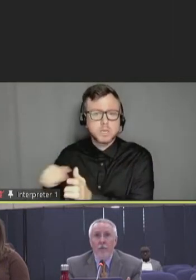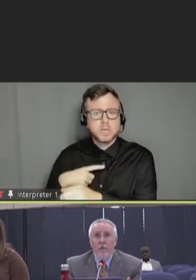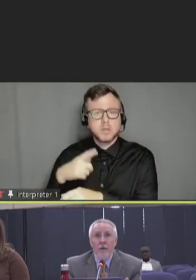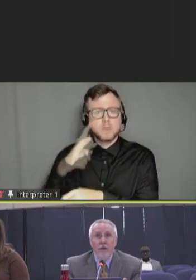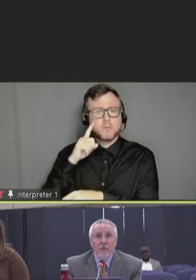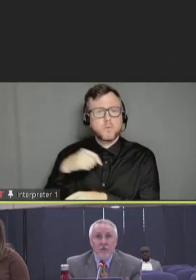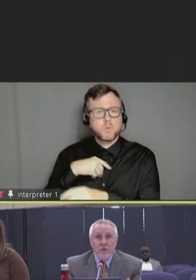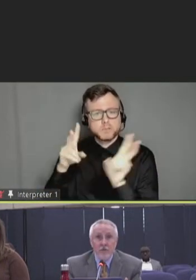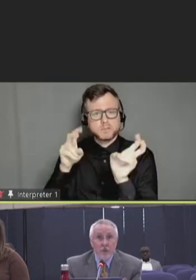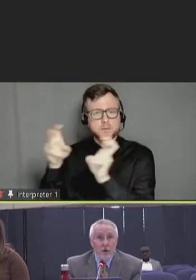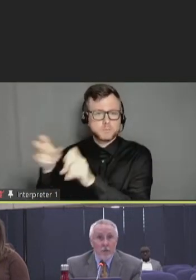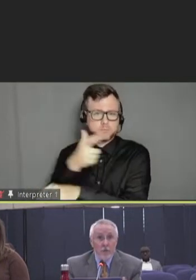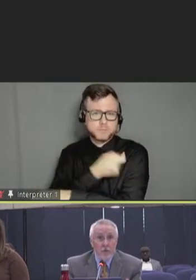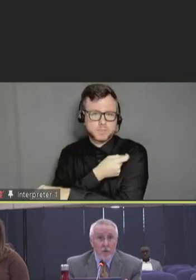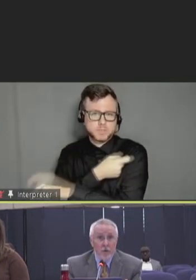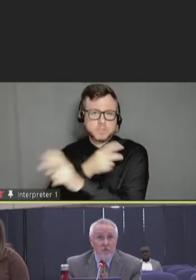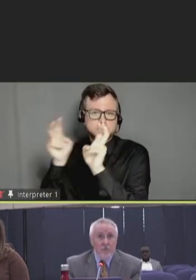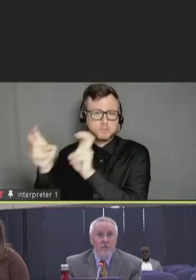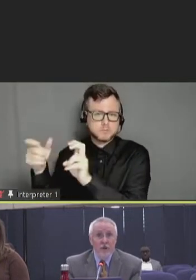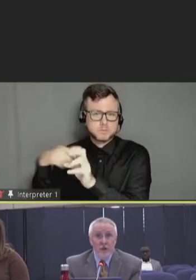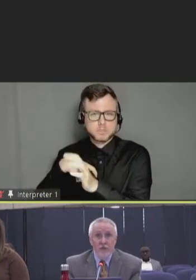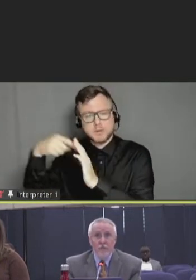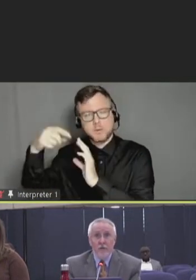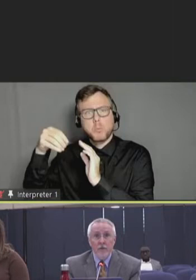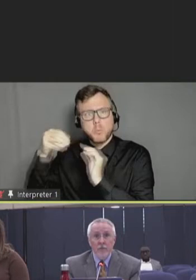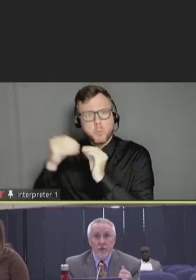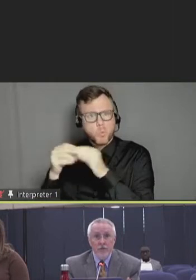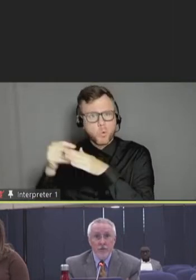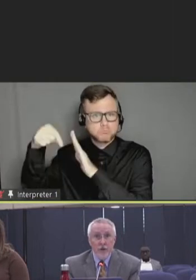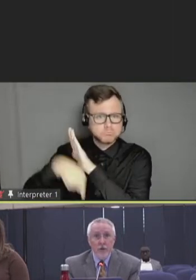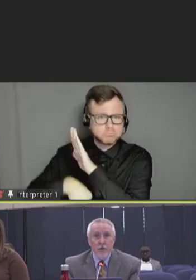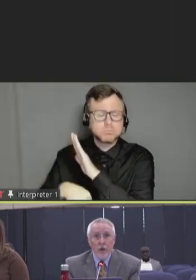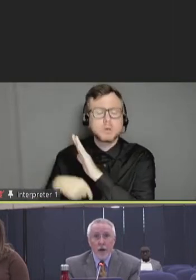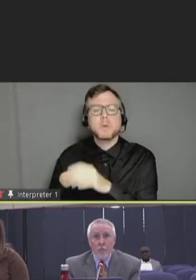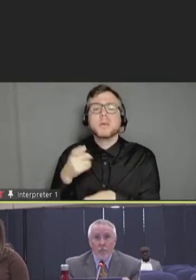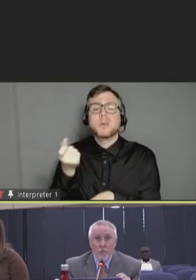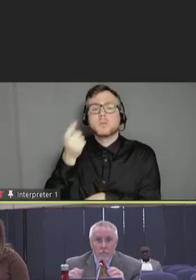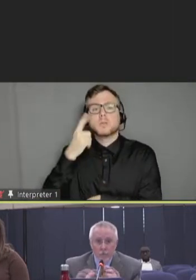"CISA is already performing some studies, but additional funding would allow greater